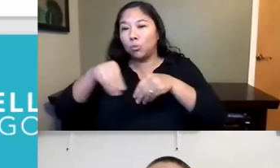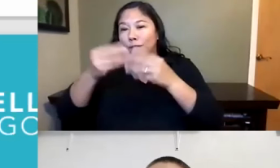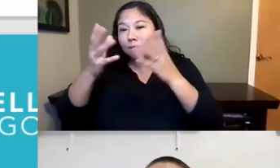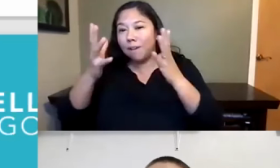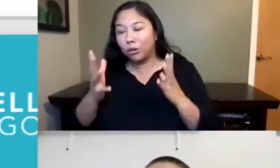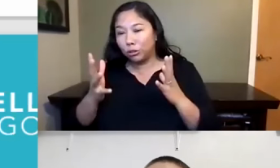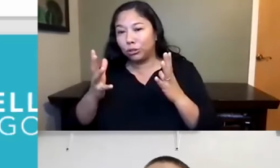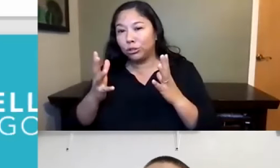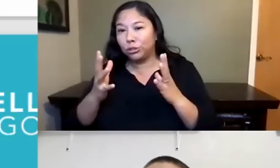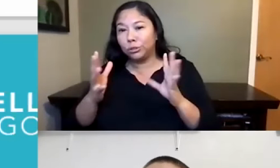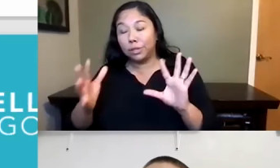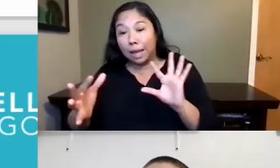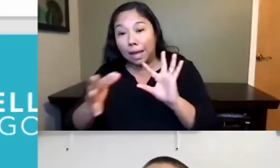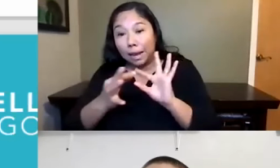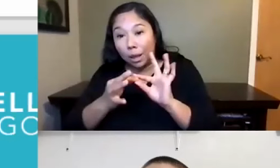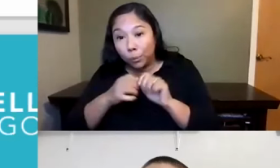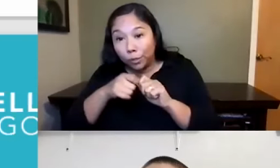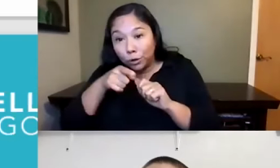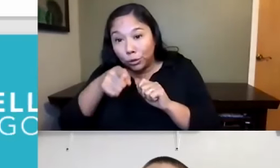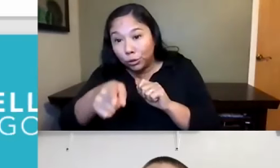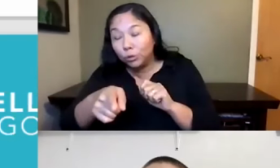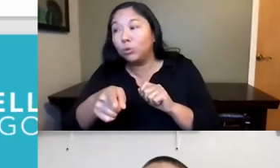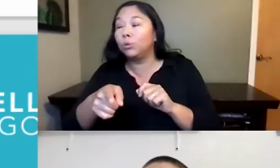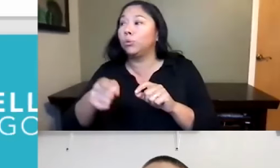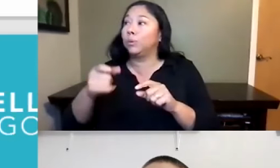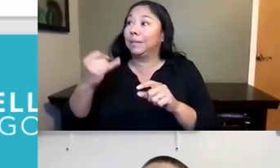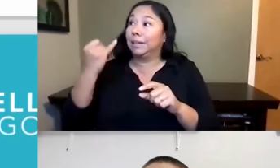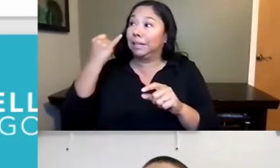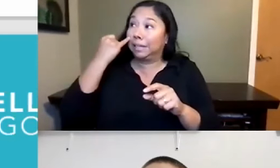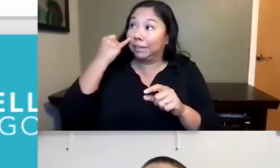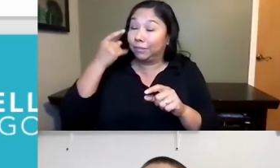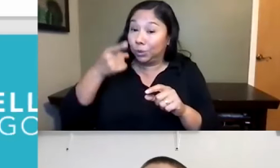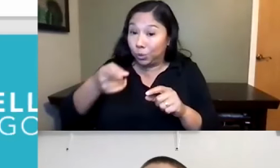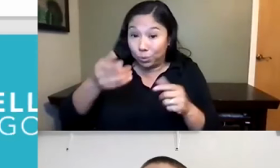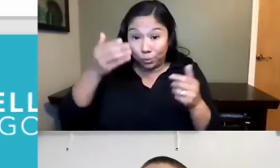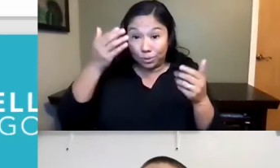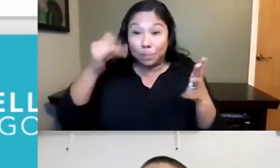connected with you and connect you to resources. For example, if you don't have a safe place to